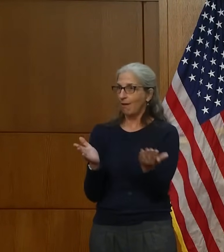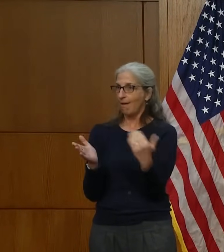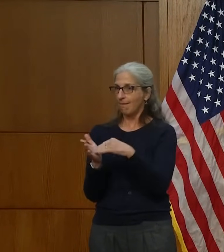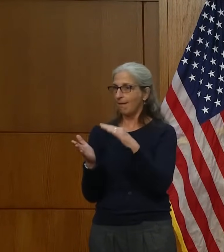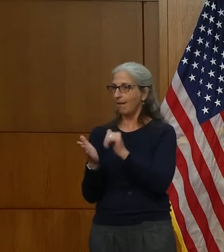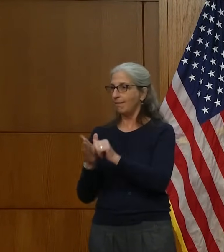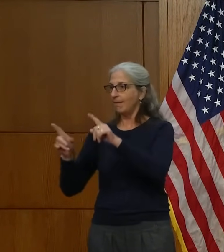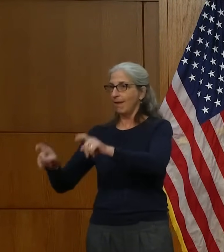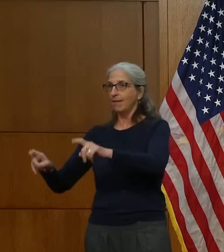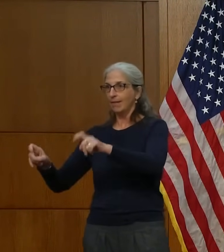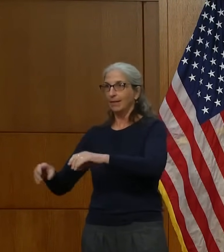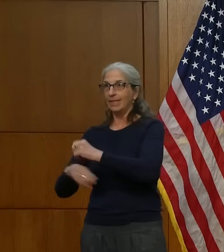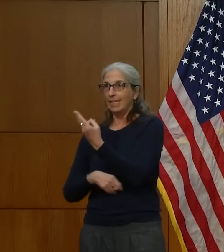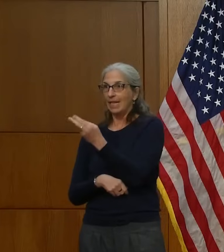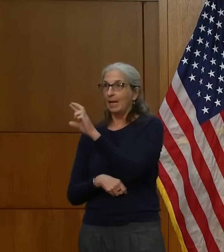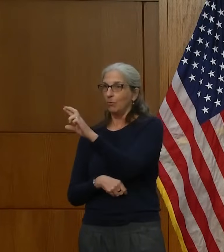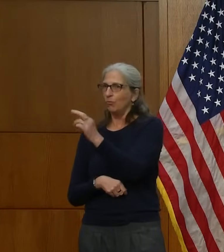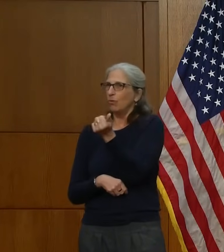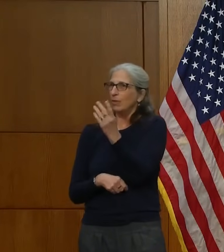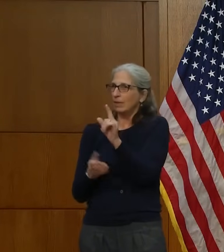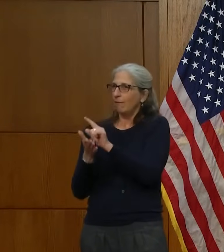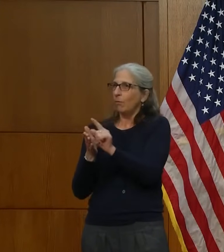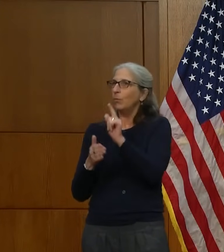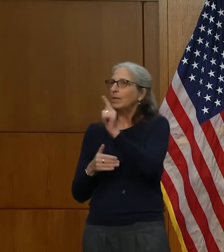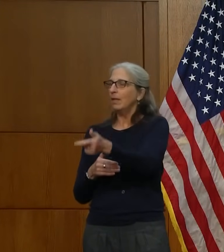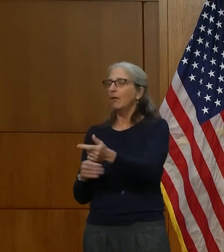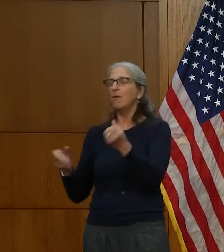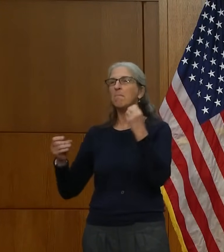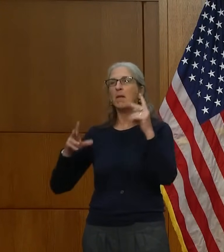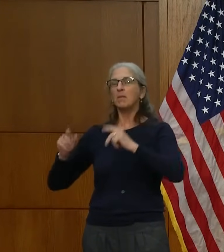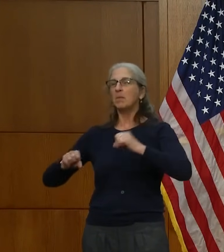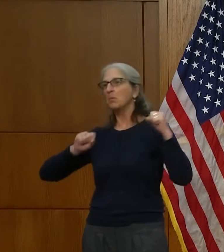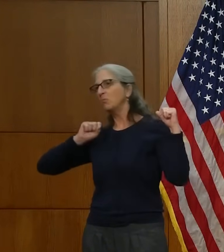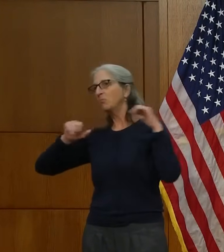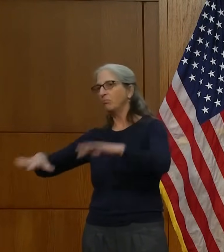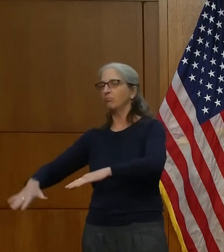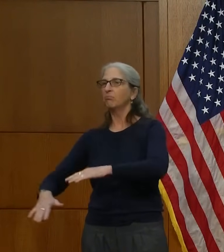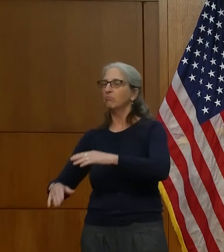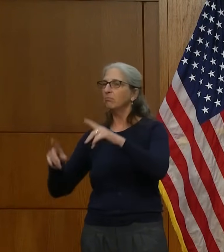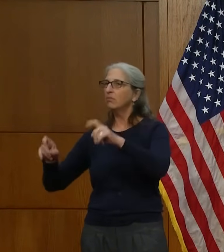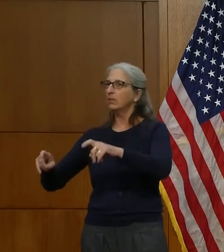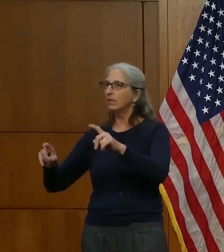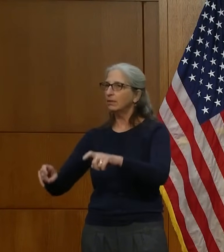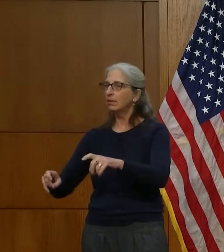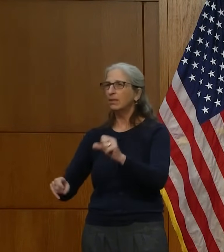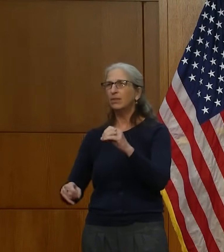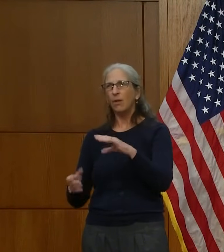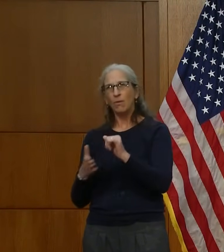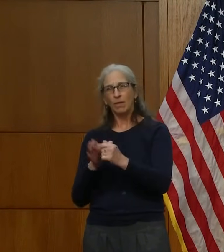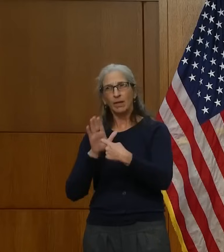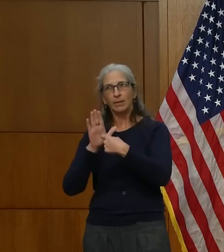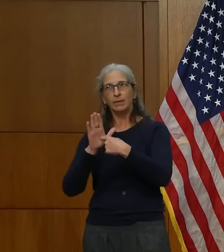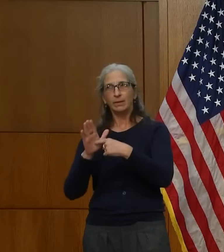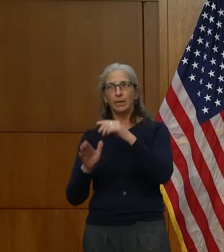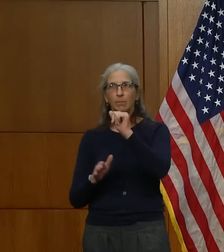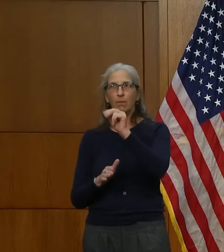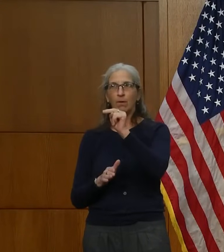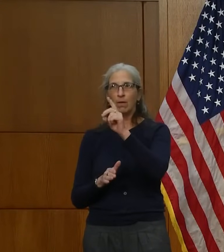RESCHEDULED. THAT TESTING JUST